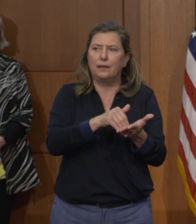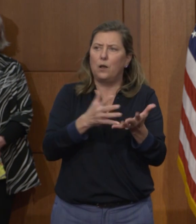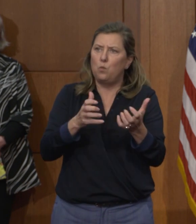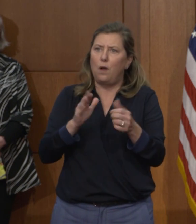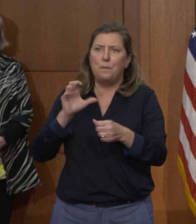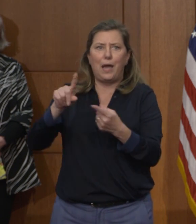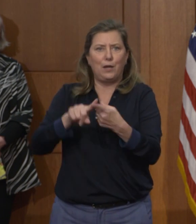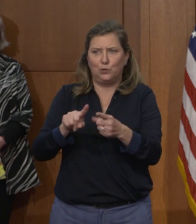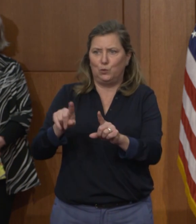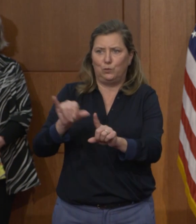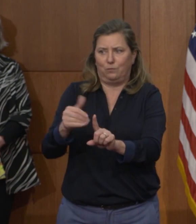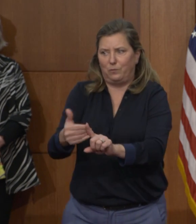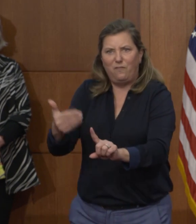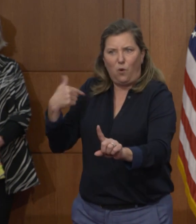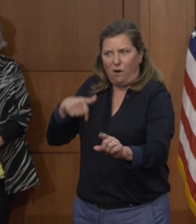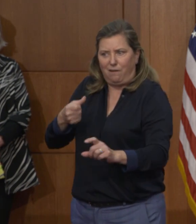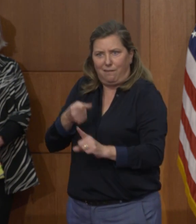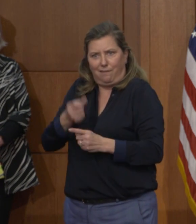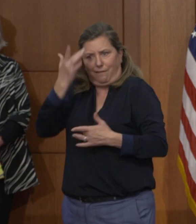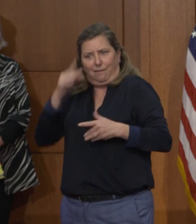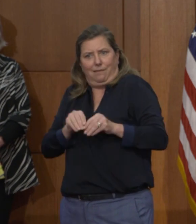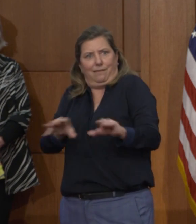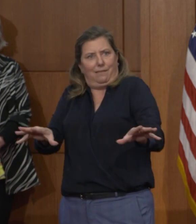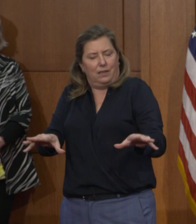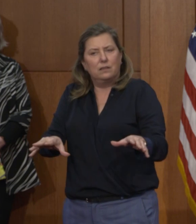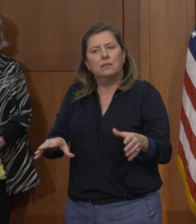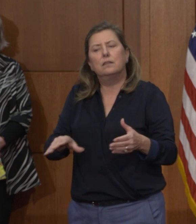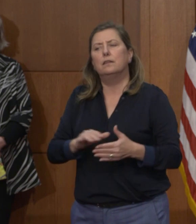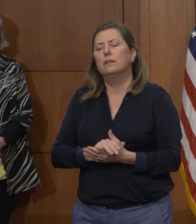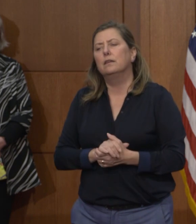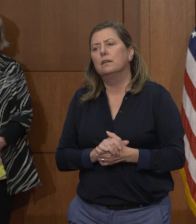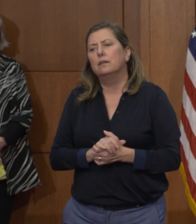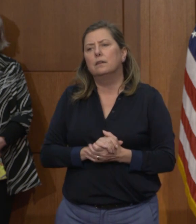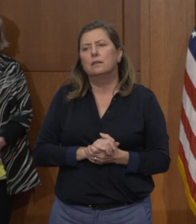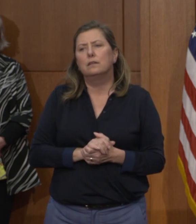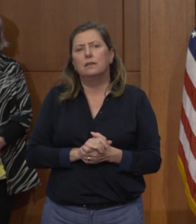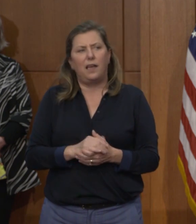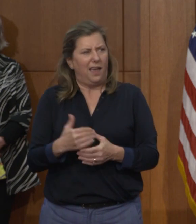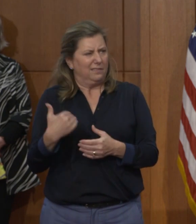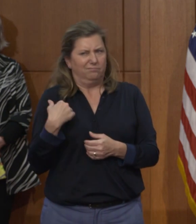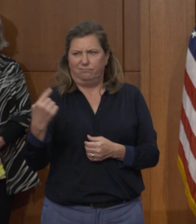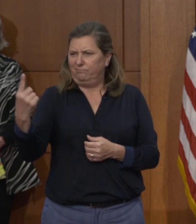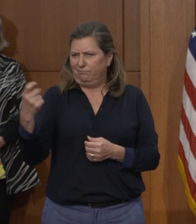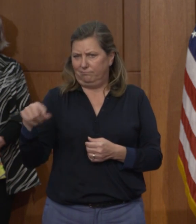uh, do more testing, uh, across the Commonwealth of Virginia is, is really, uh, done now in an attempt to be able to,